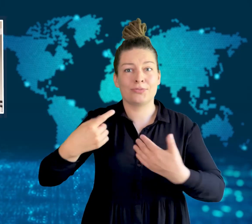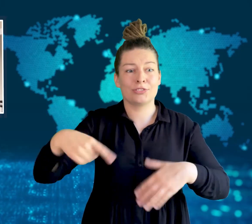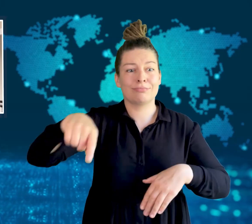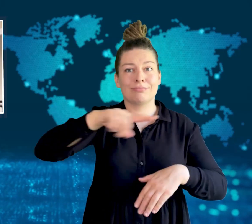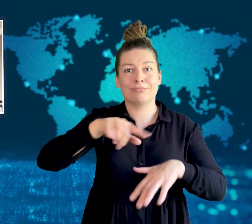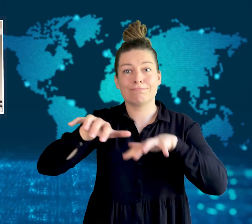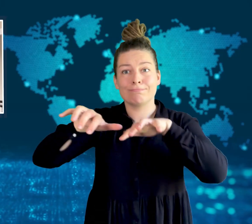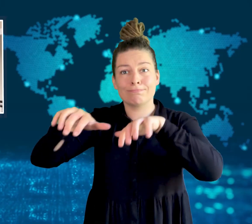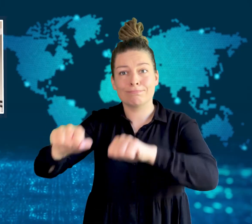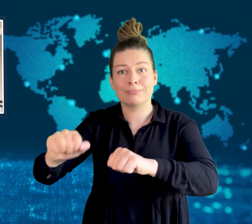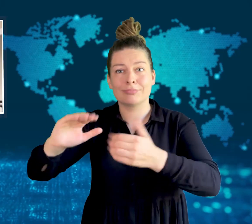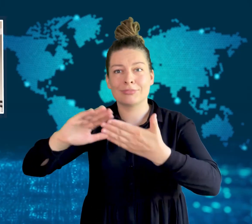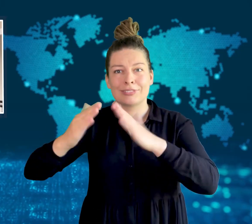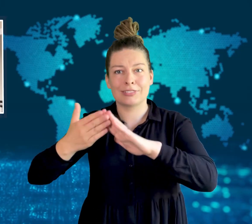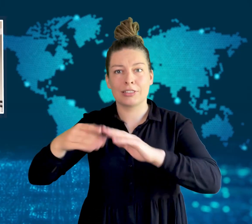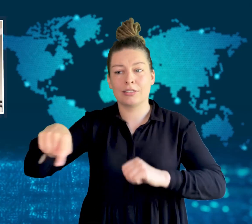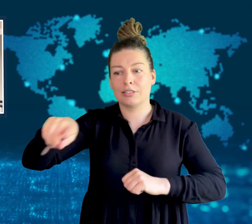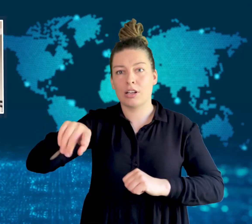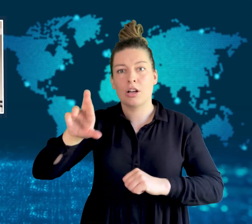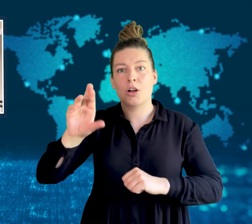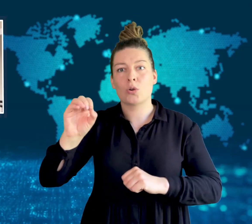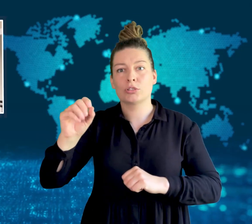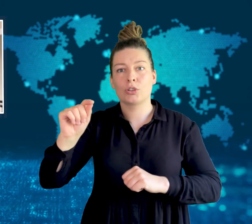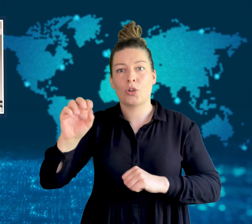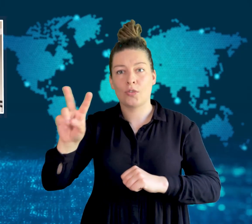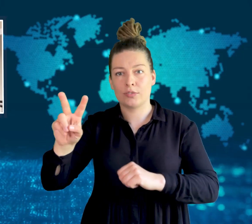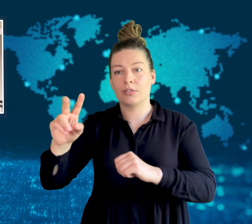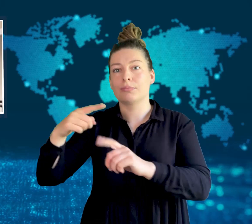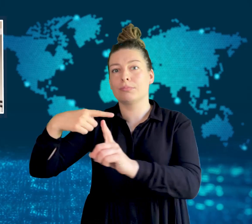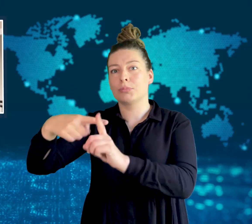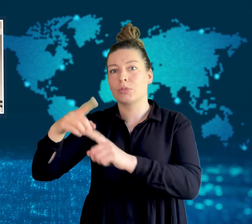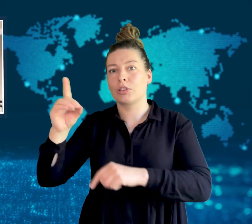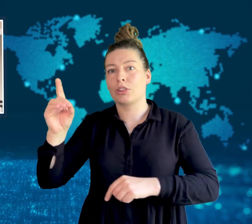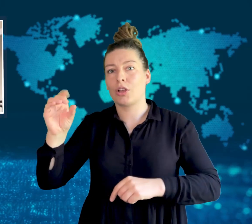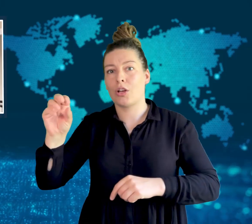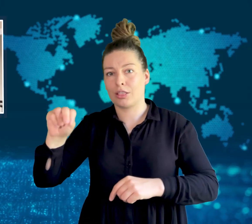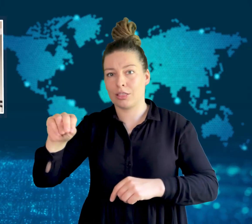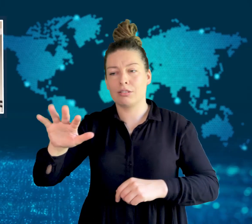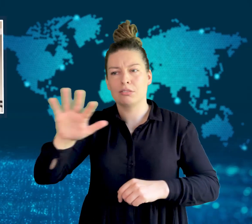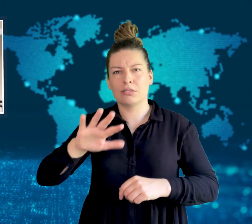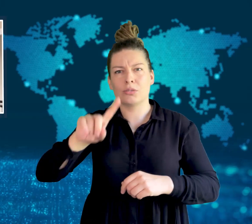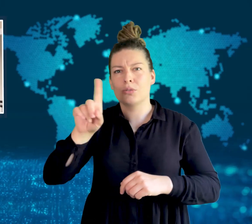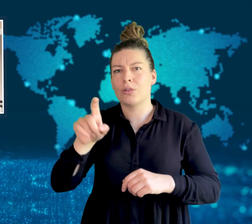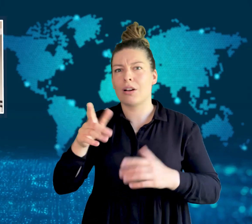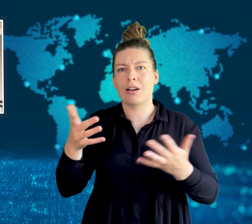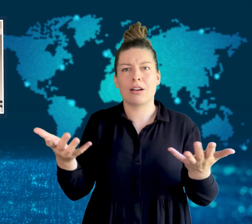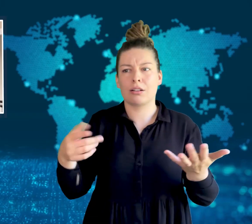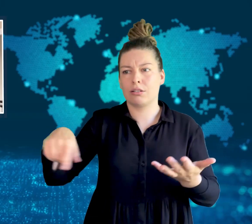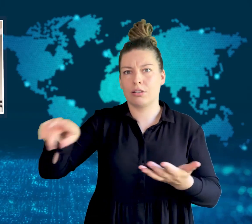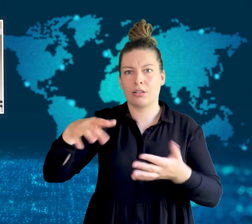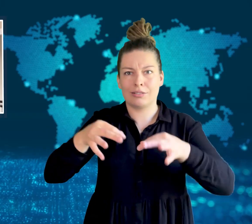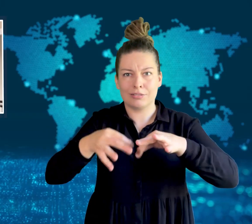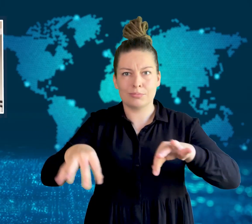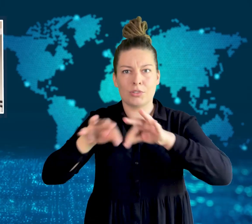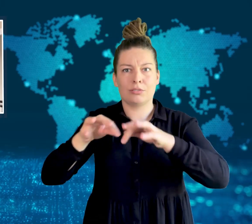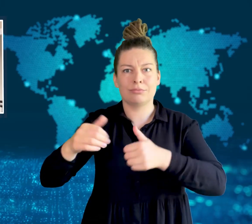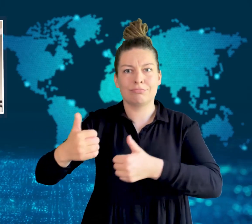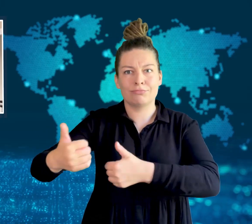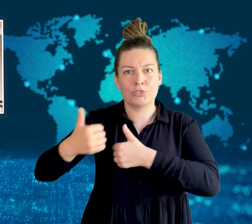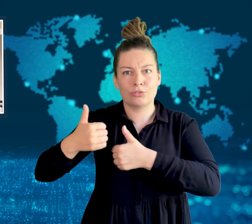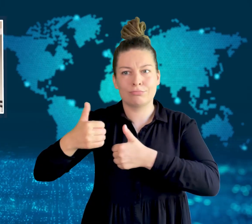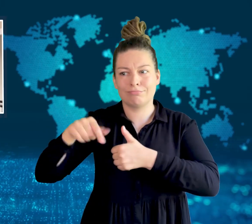The city is home to a key military facility and major military post